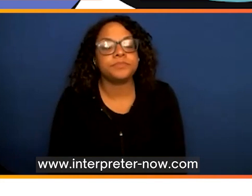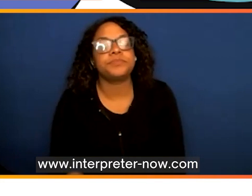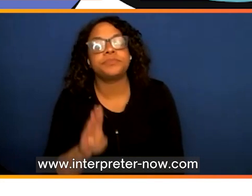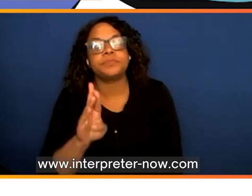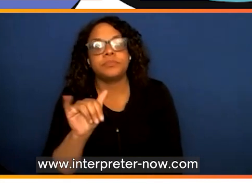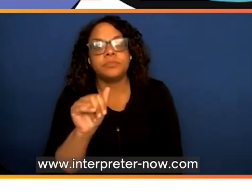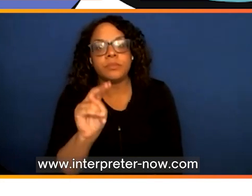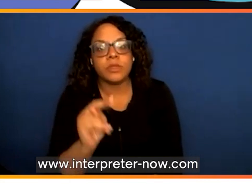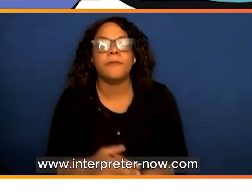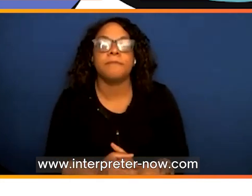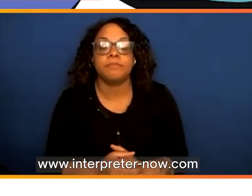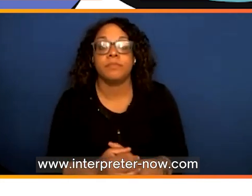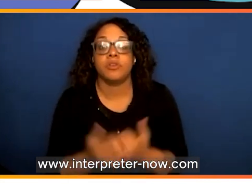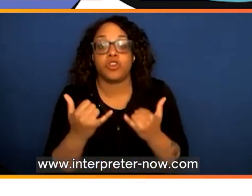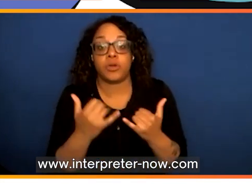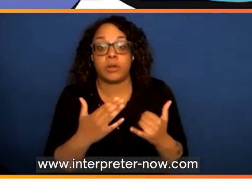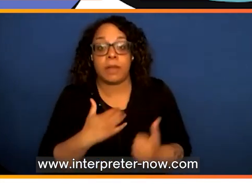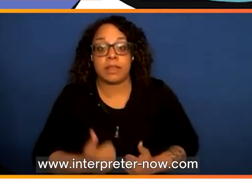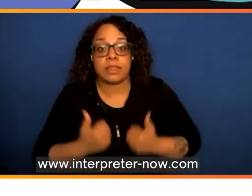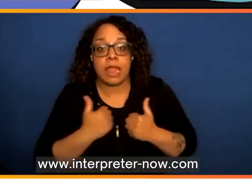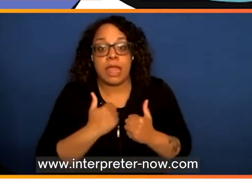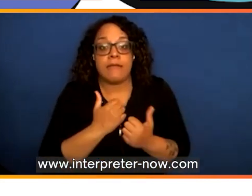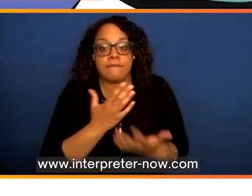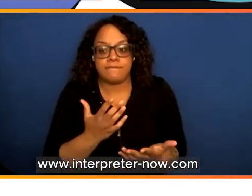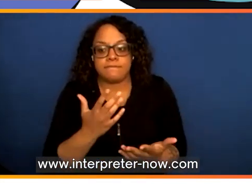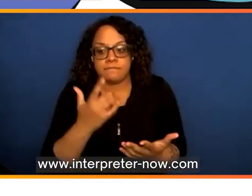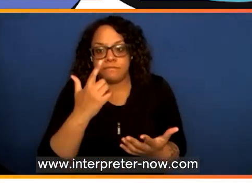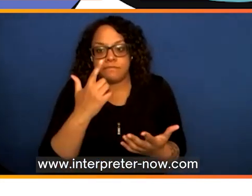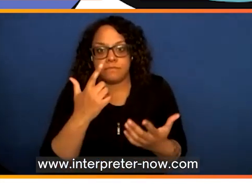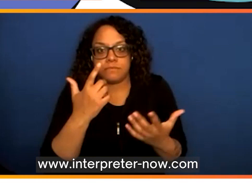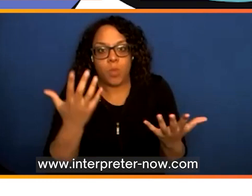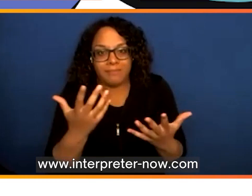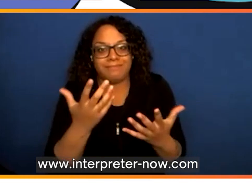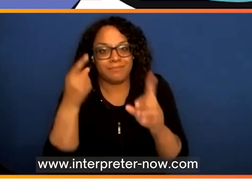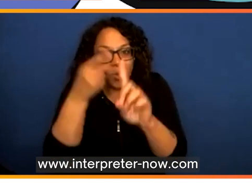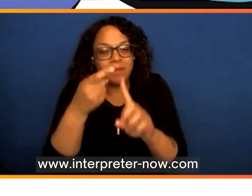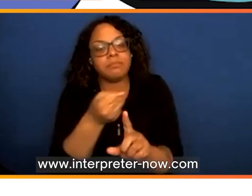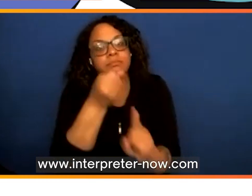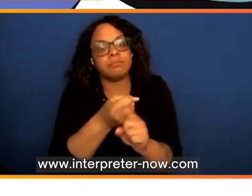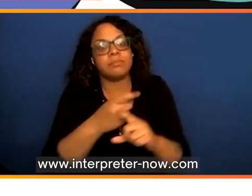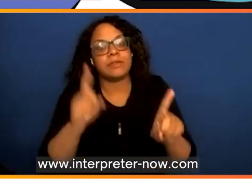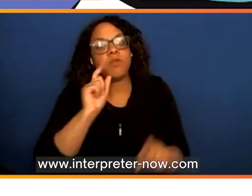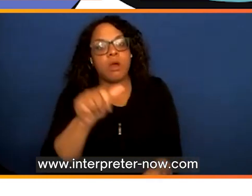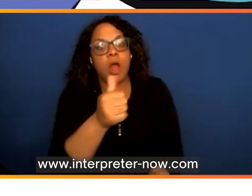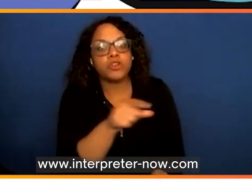I think where I am in my life, it comes down to making a difference for others. I've